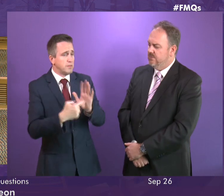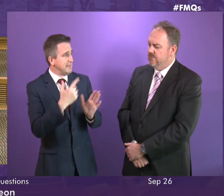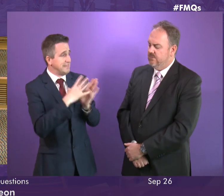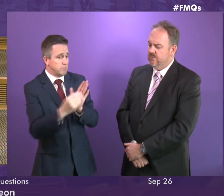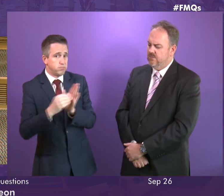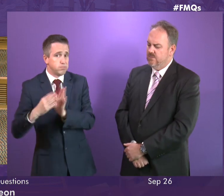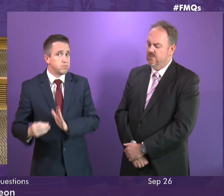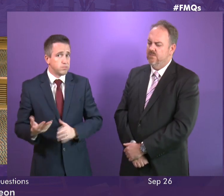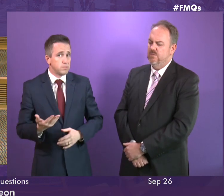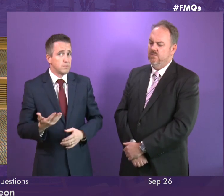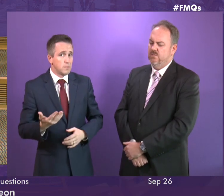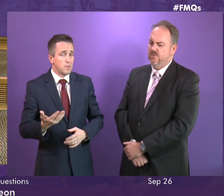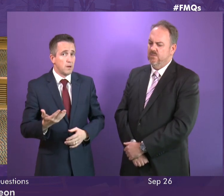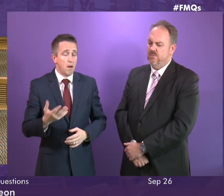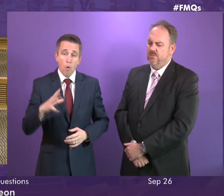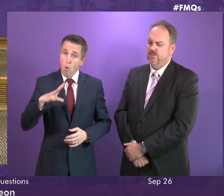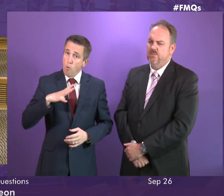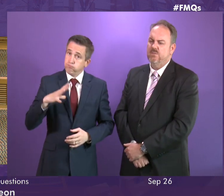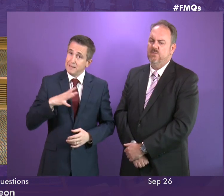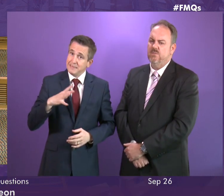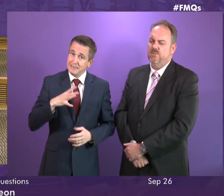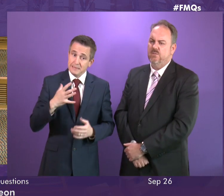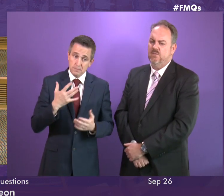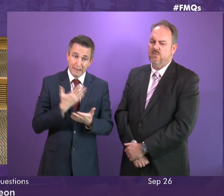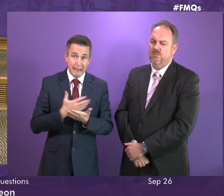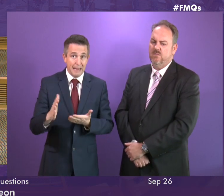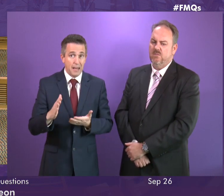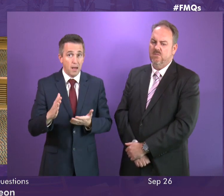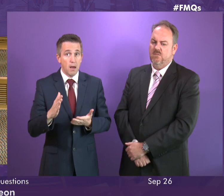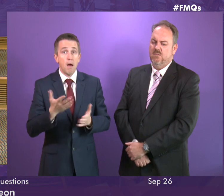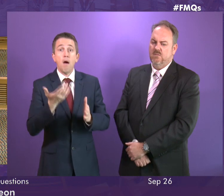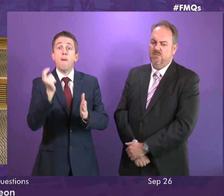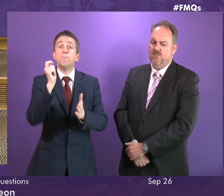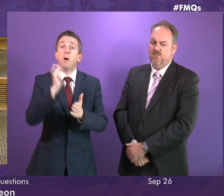The situation right now is as I have set out: the punishment part of a life sentence can